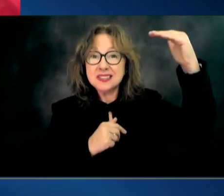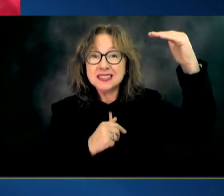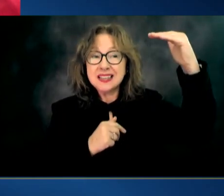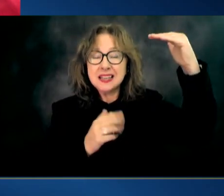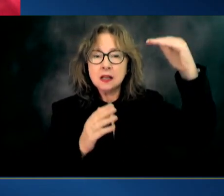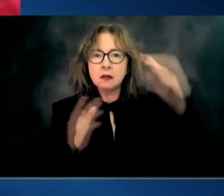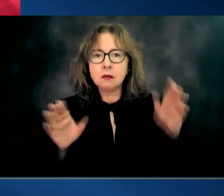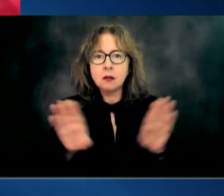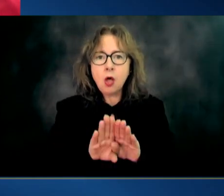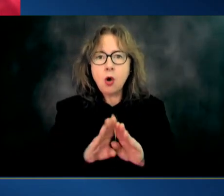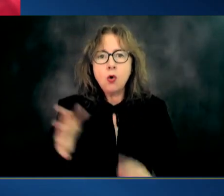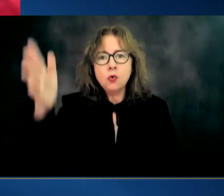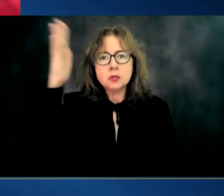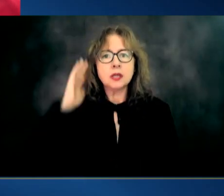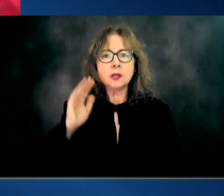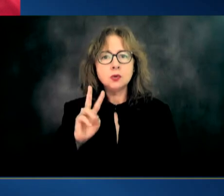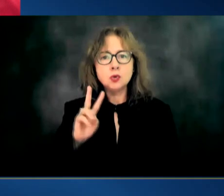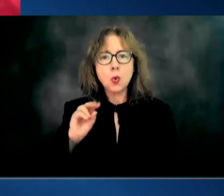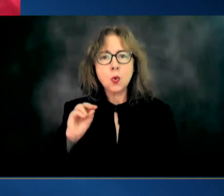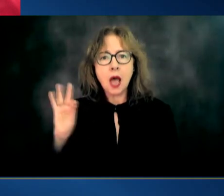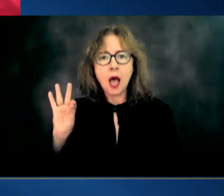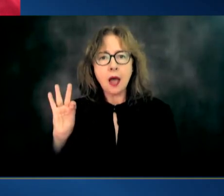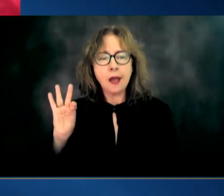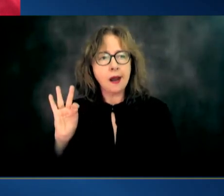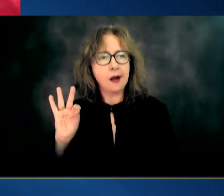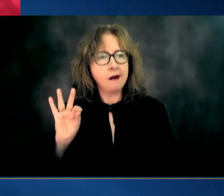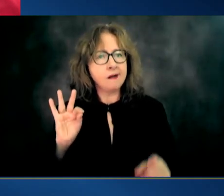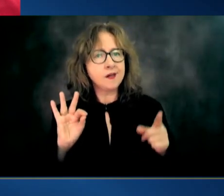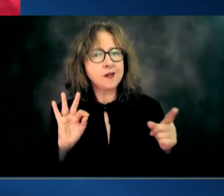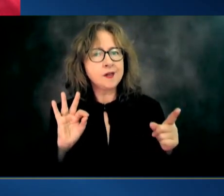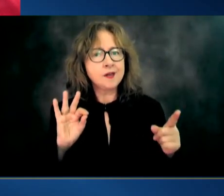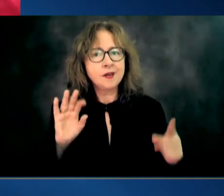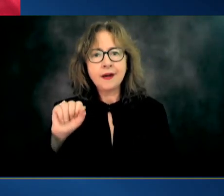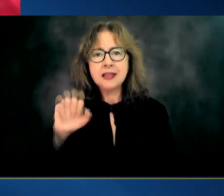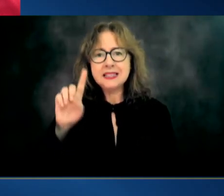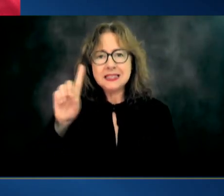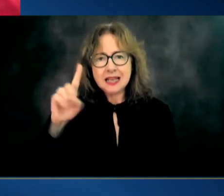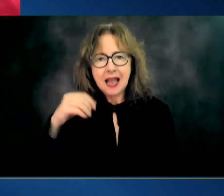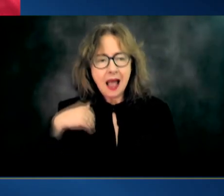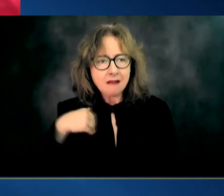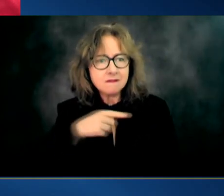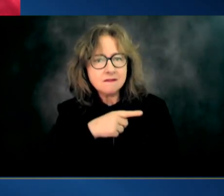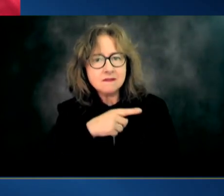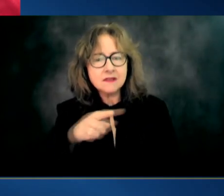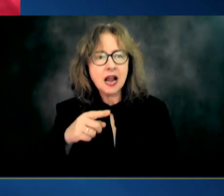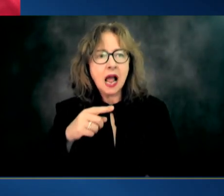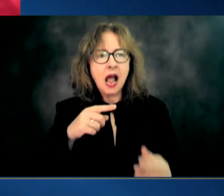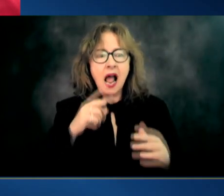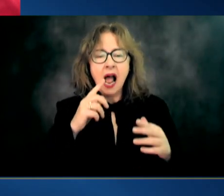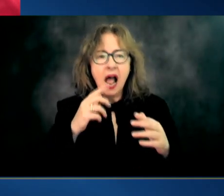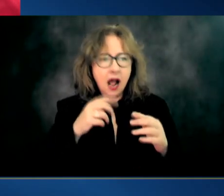So, sickle cell warriors in that community were having to drive long distances,